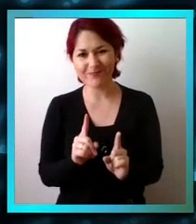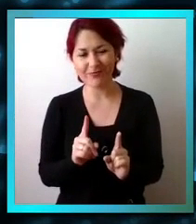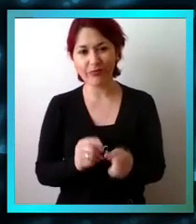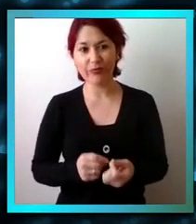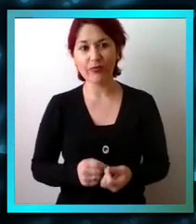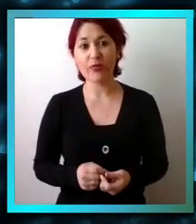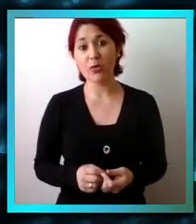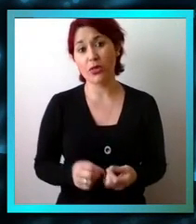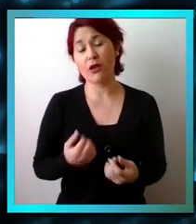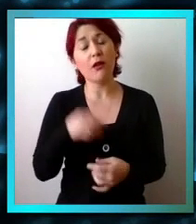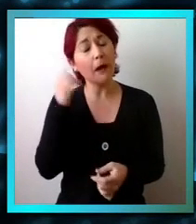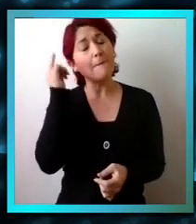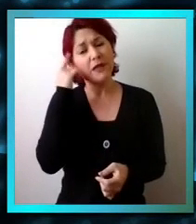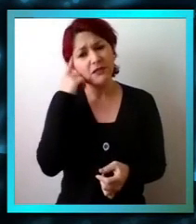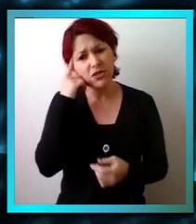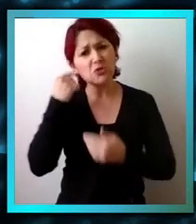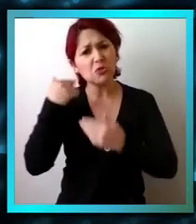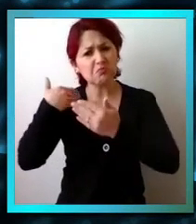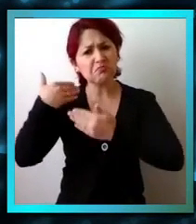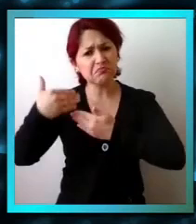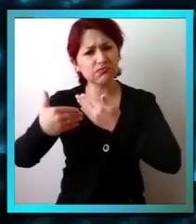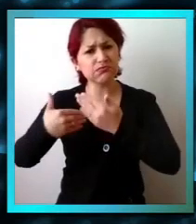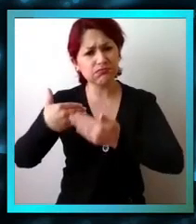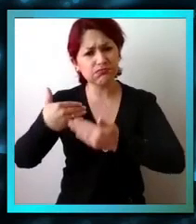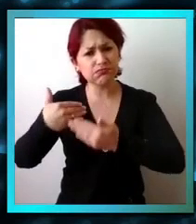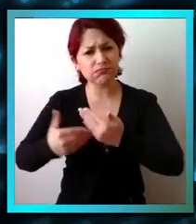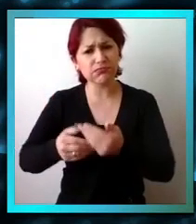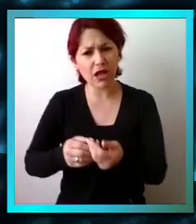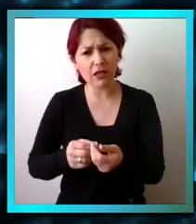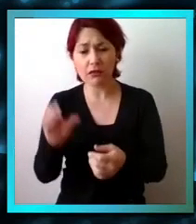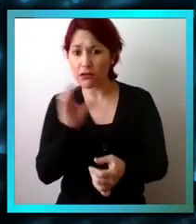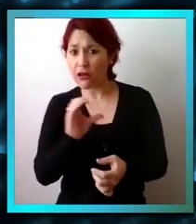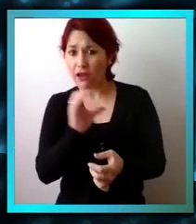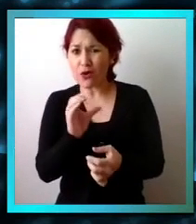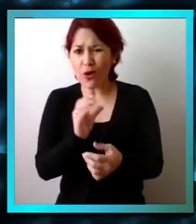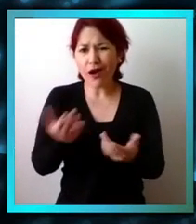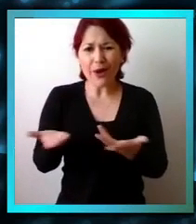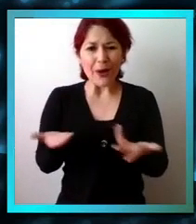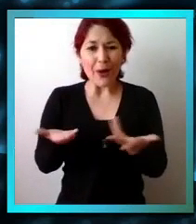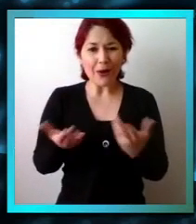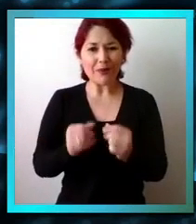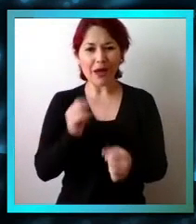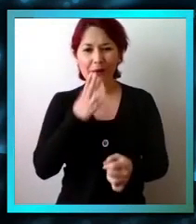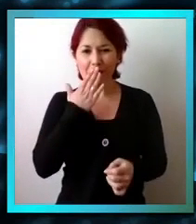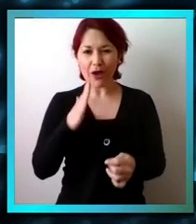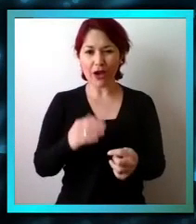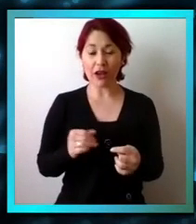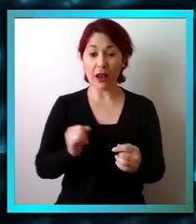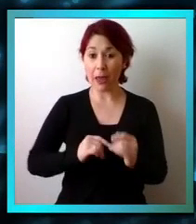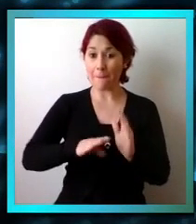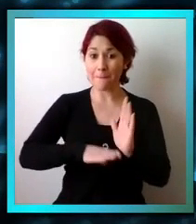the of the job most of the tasks are made automatic so we have automatic systems to